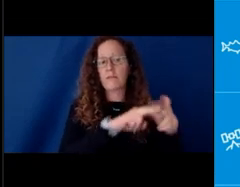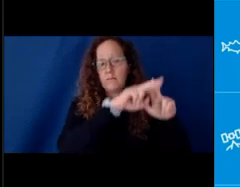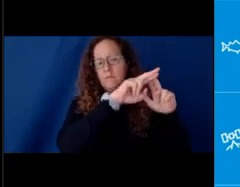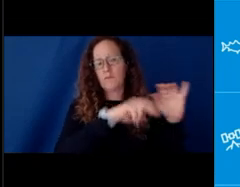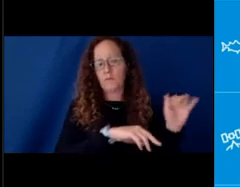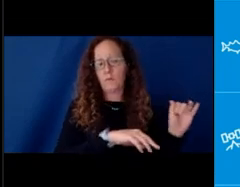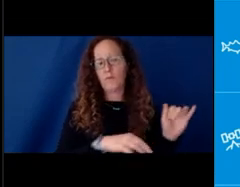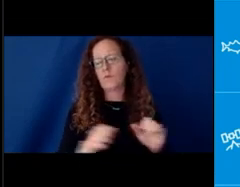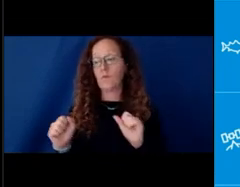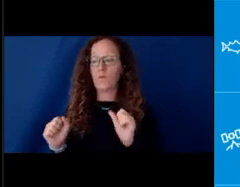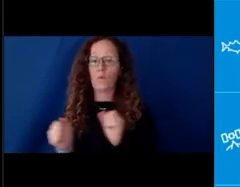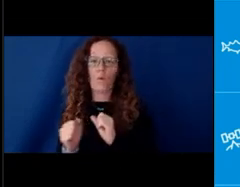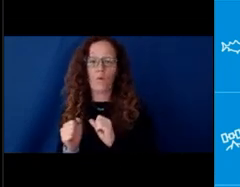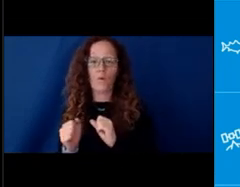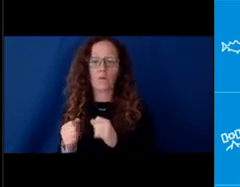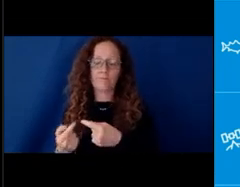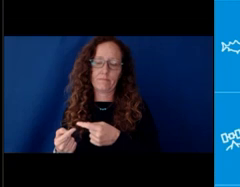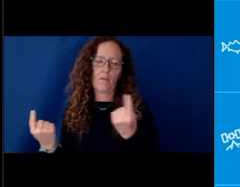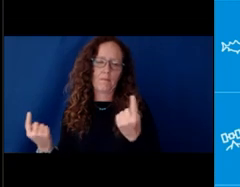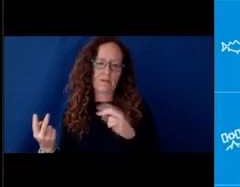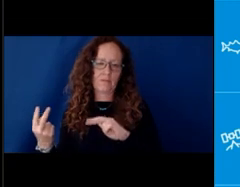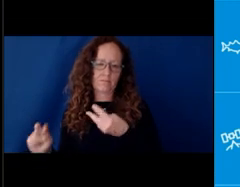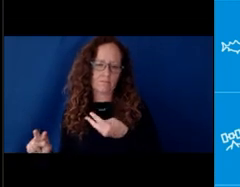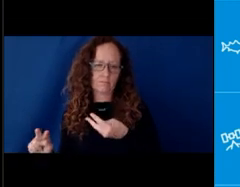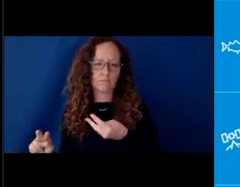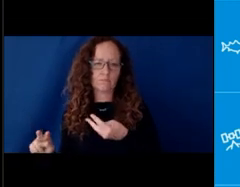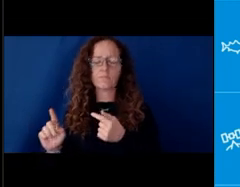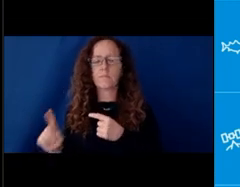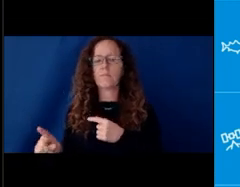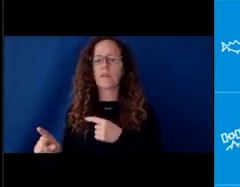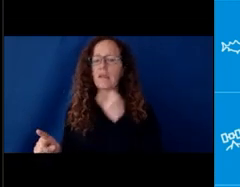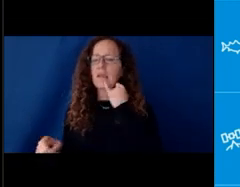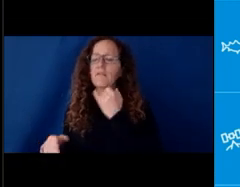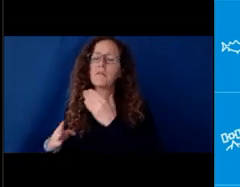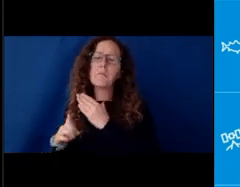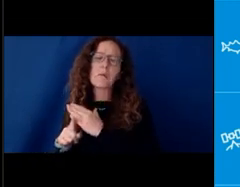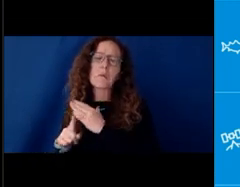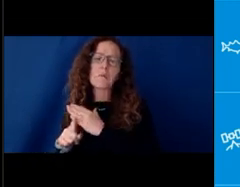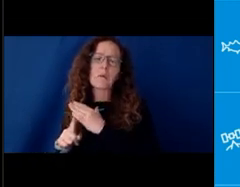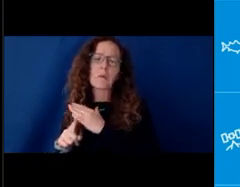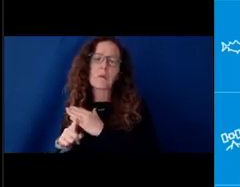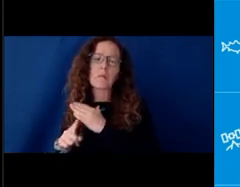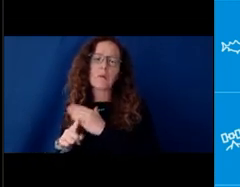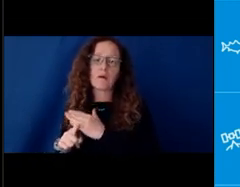where moderately hot temperatures account for a lot more impact compared to extremely